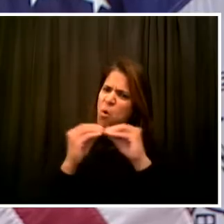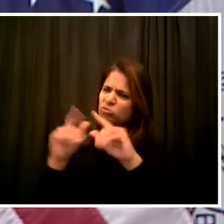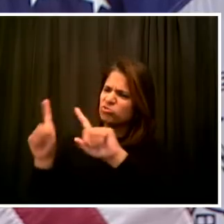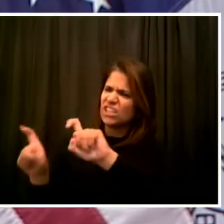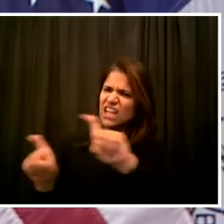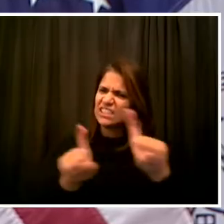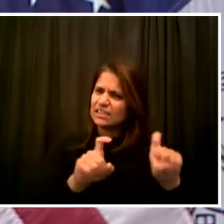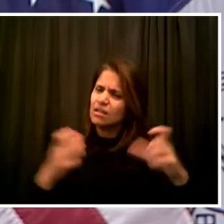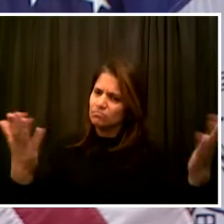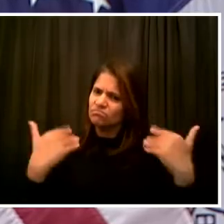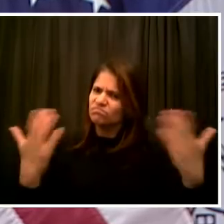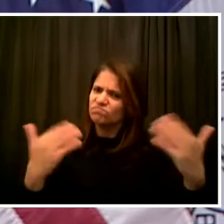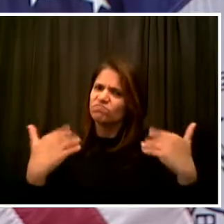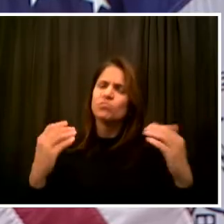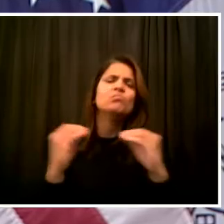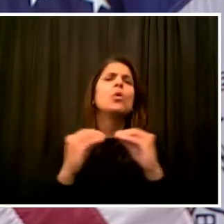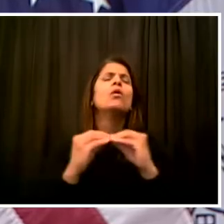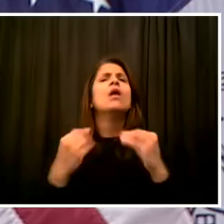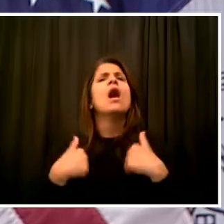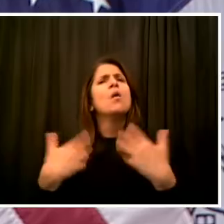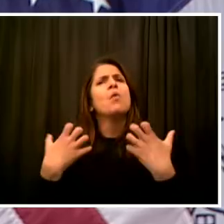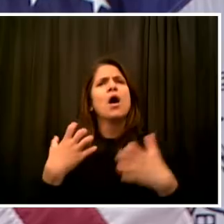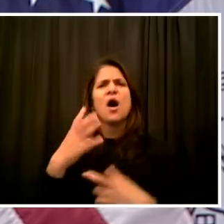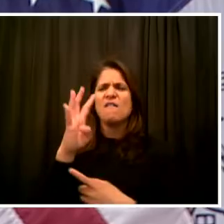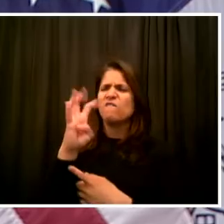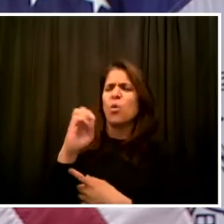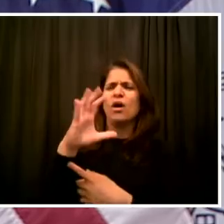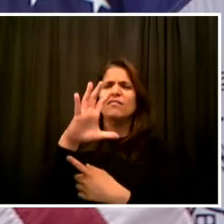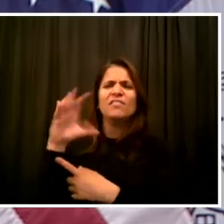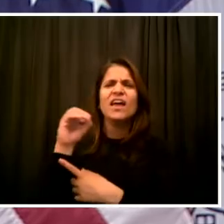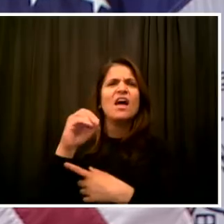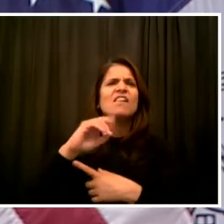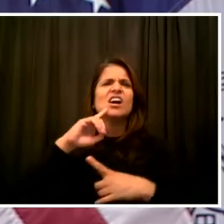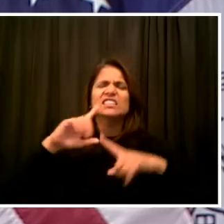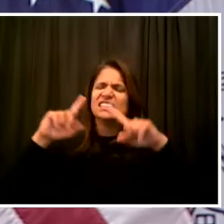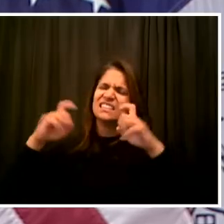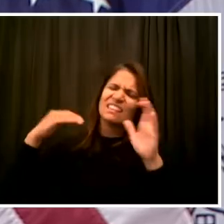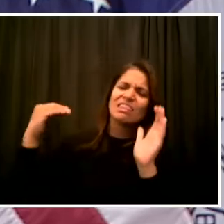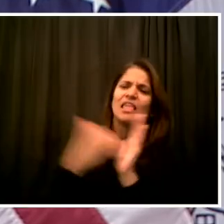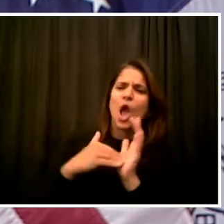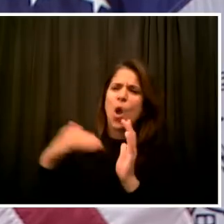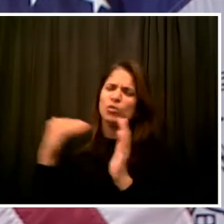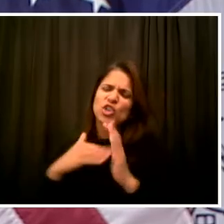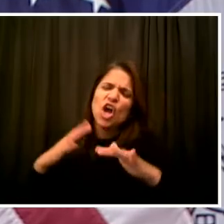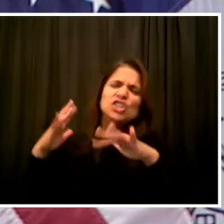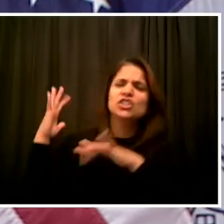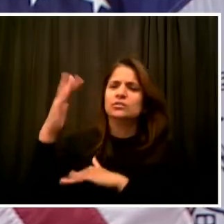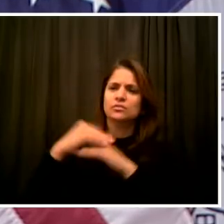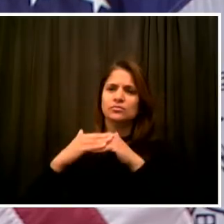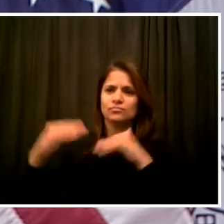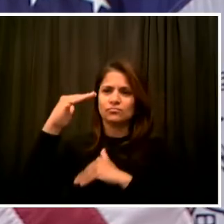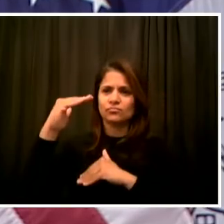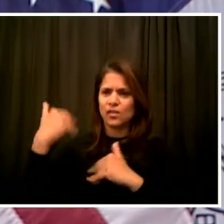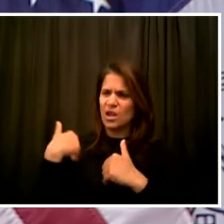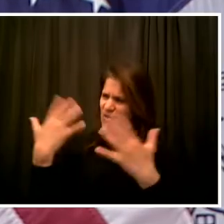I WANT TO BE AT, YOU KNOW, TO BEGIN WITH MANY TENS OF THOUSANDS A DAY. WE'VE TALKED ABOUT BY MAY 25th, 200,00 A